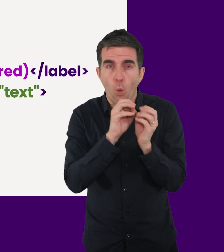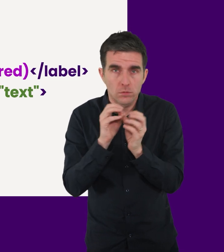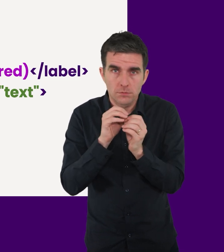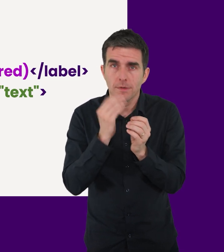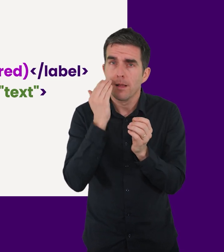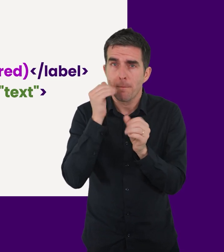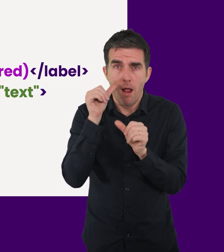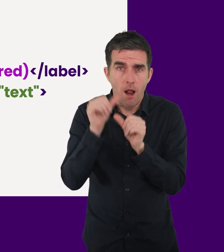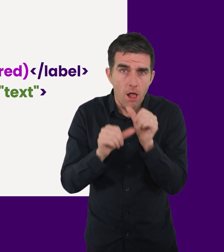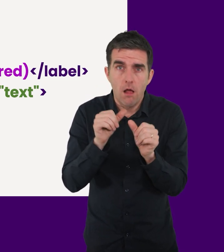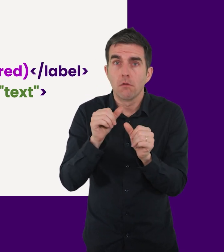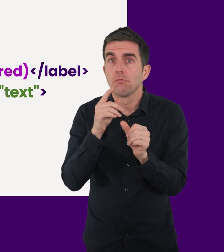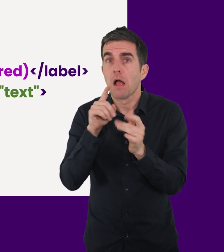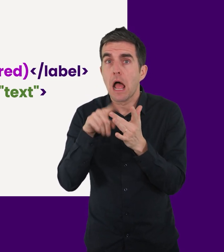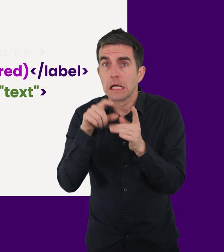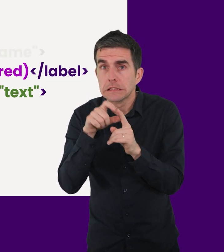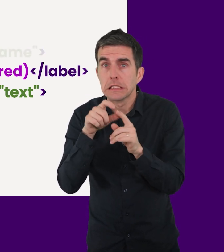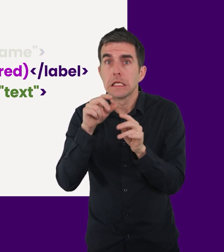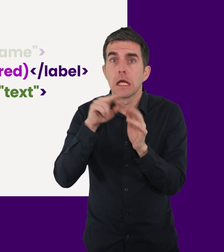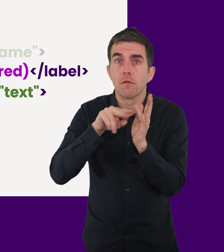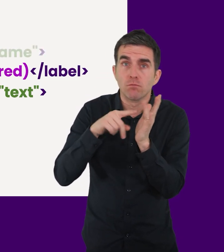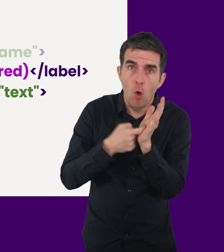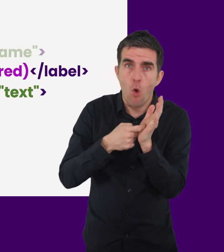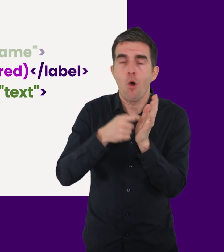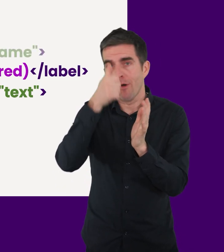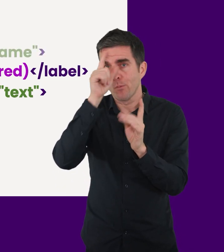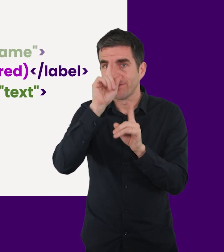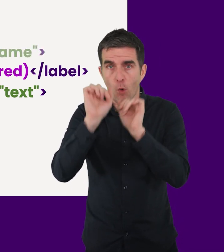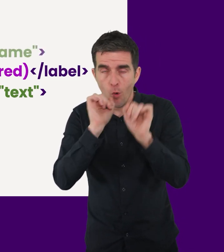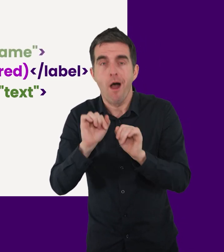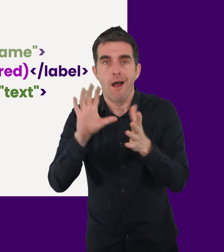A simple way to do so is using the "id" and "for" attributes.